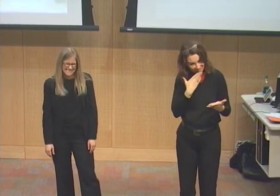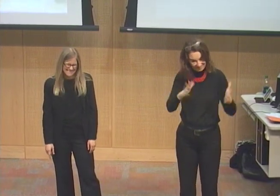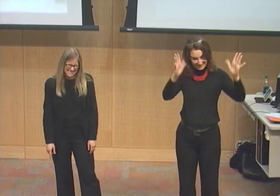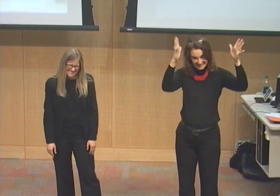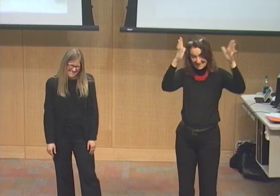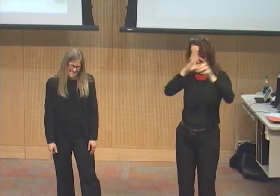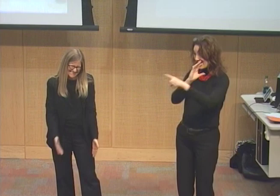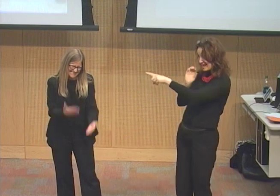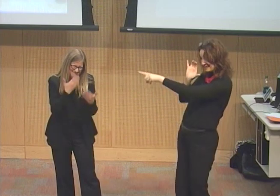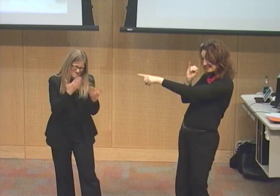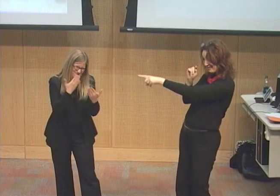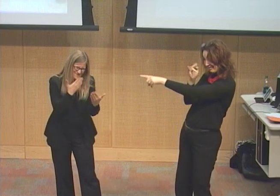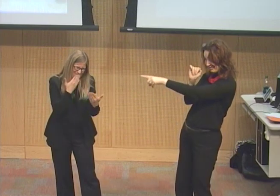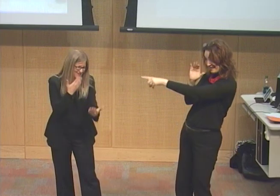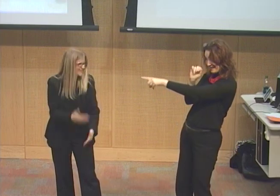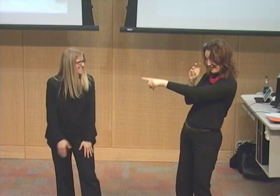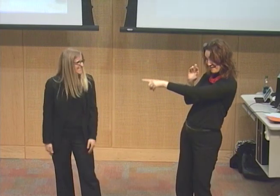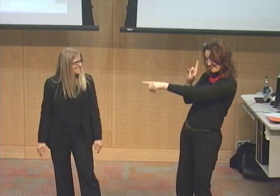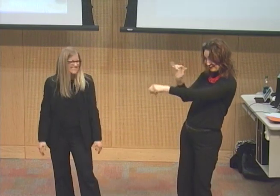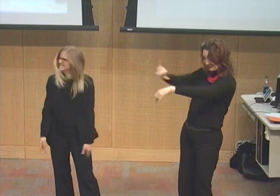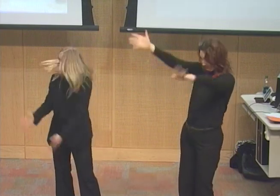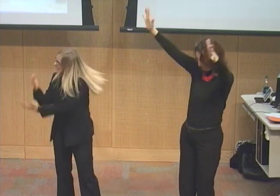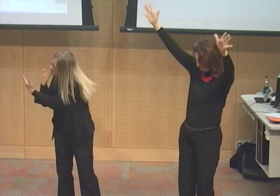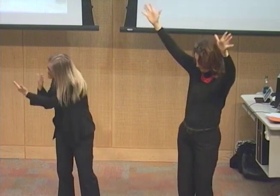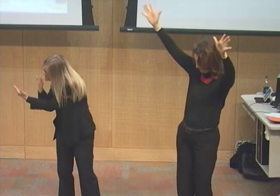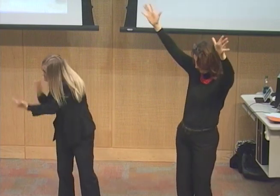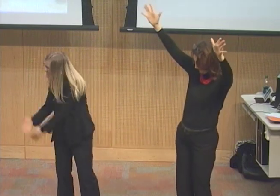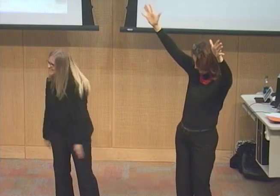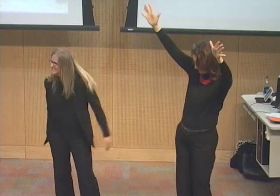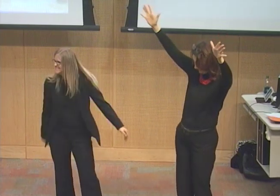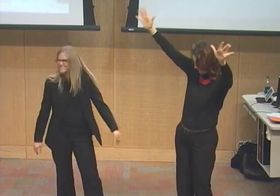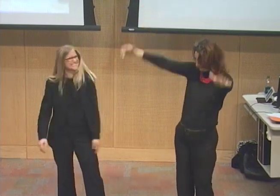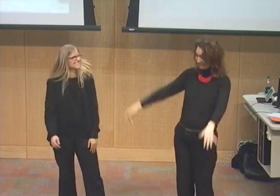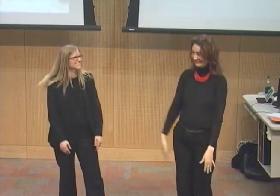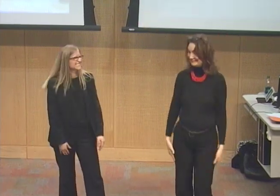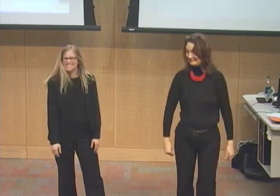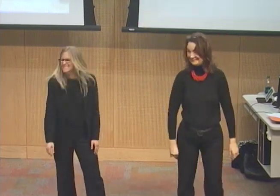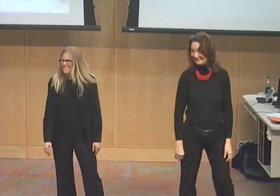thank you for your work as well as Cynthia Collward. Thank you for your work, as well.